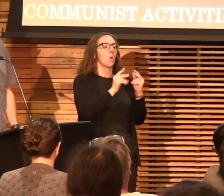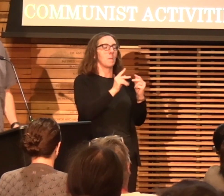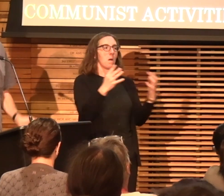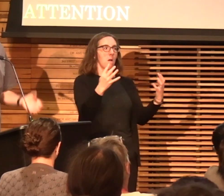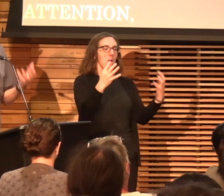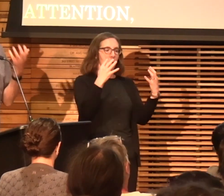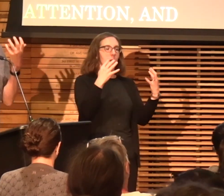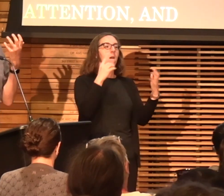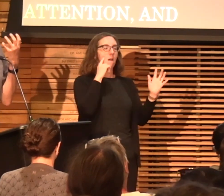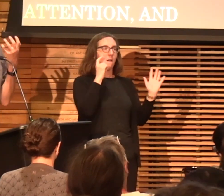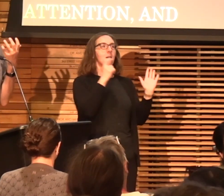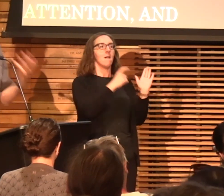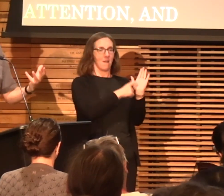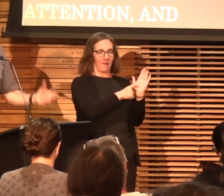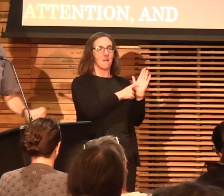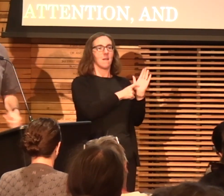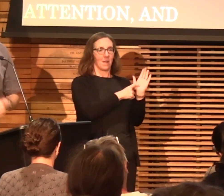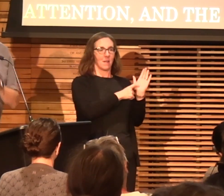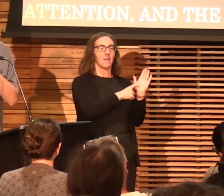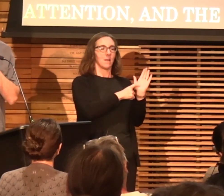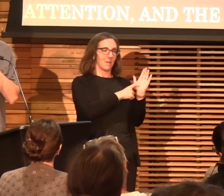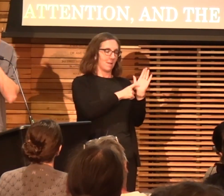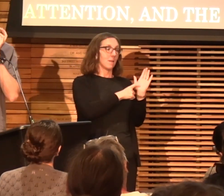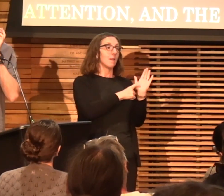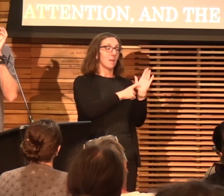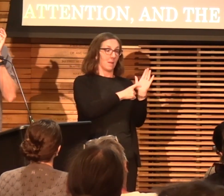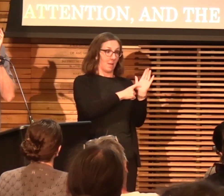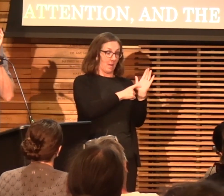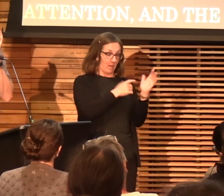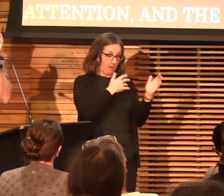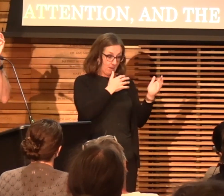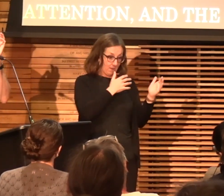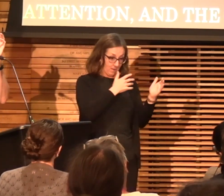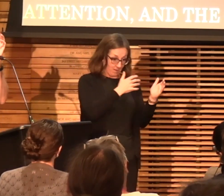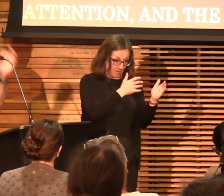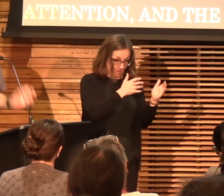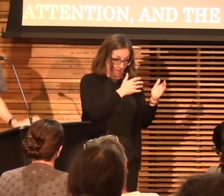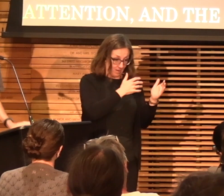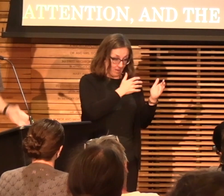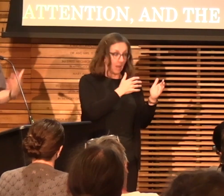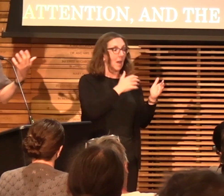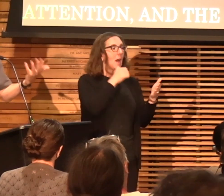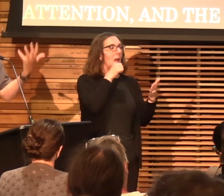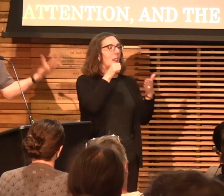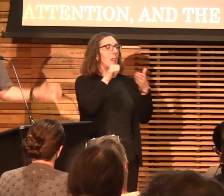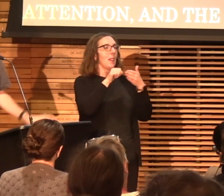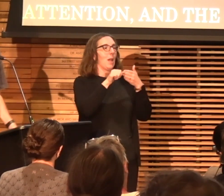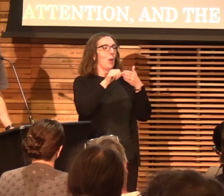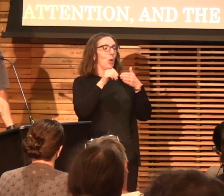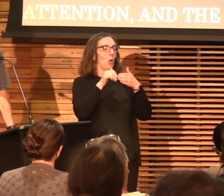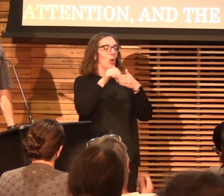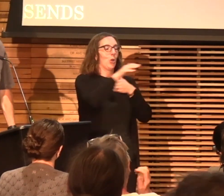And the culmination is a letter. She sends a letter to her old friend